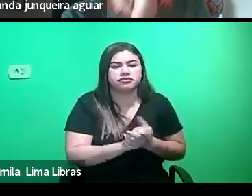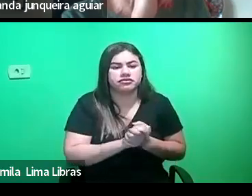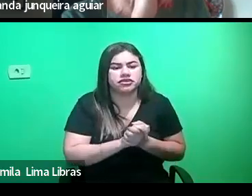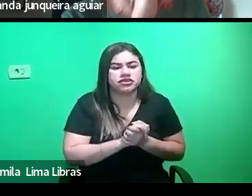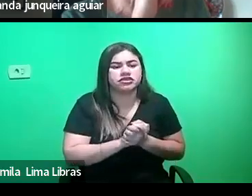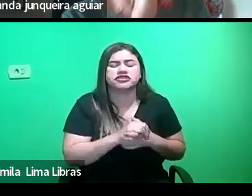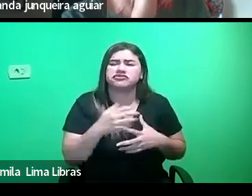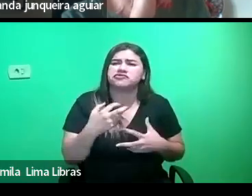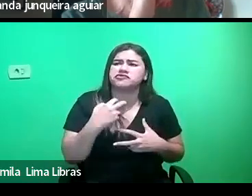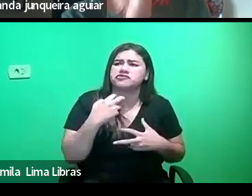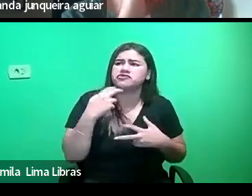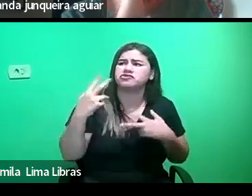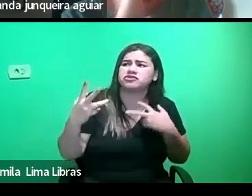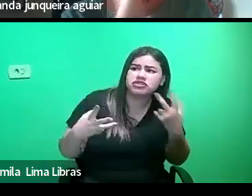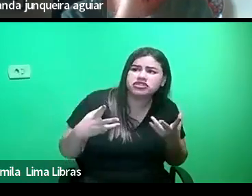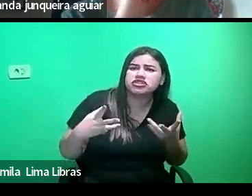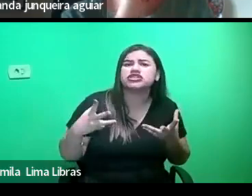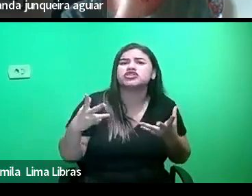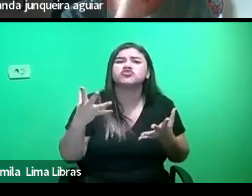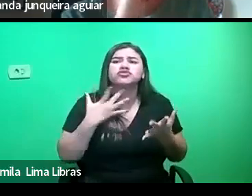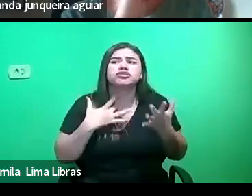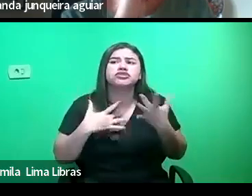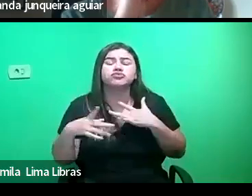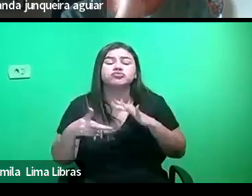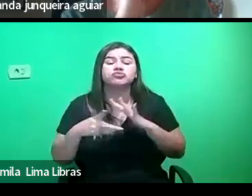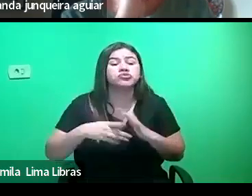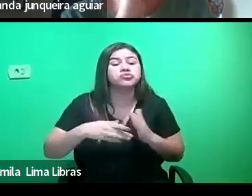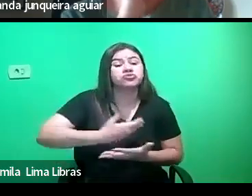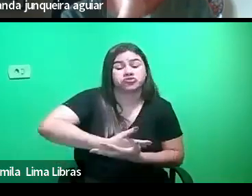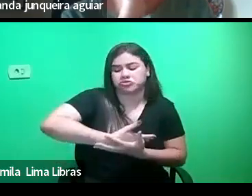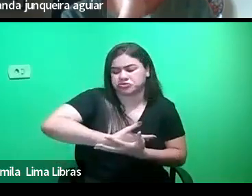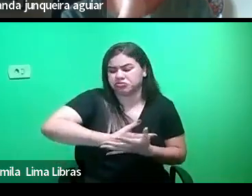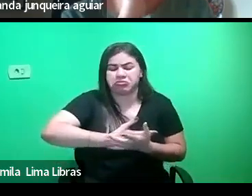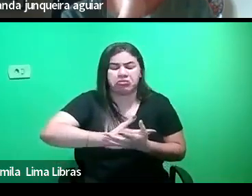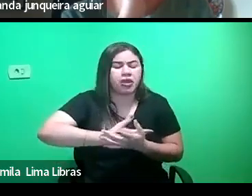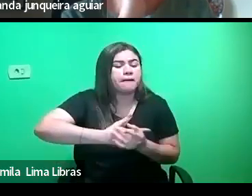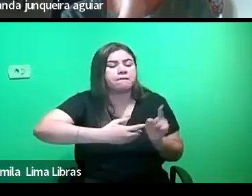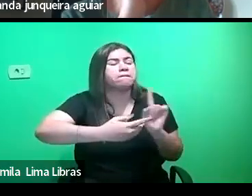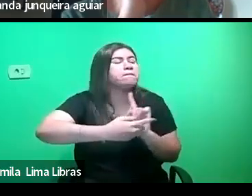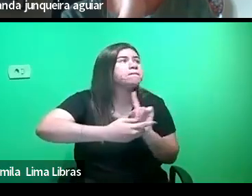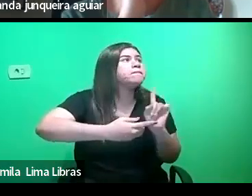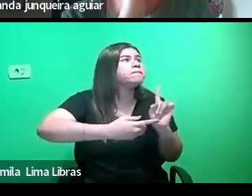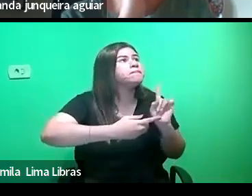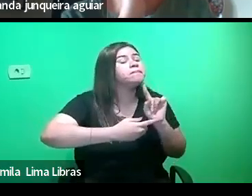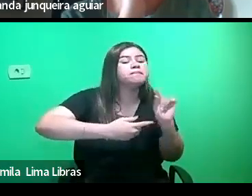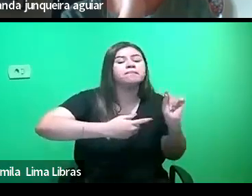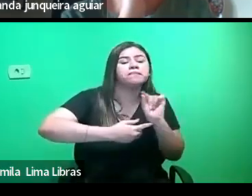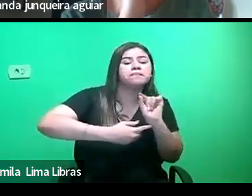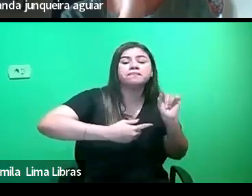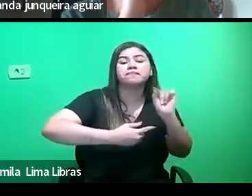You'll include a man's schedule yeah yeah when you